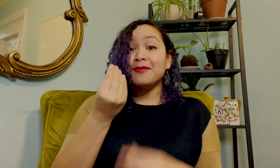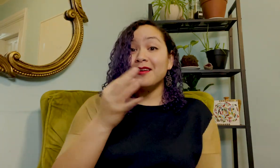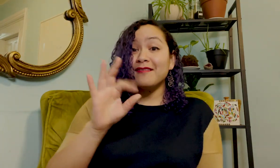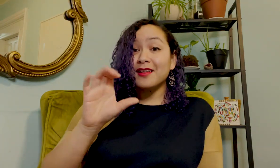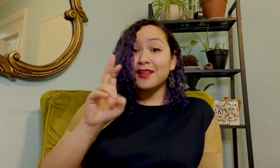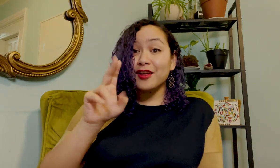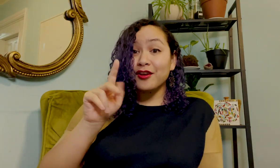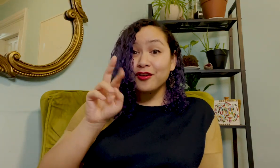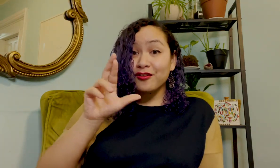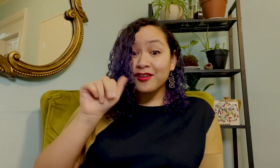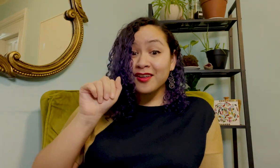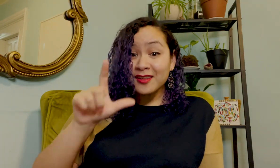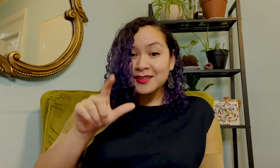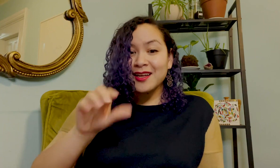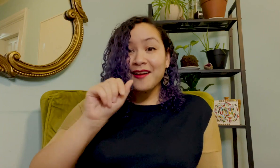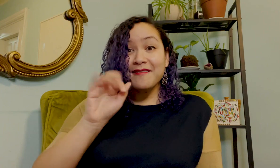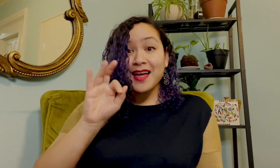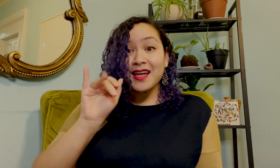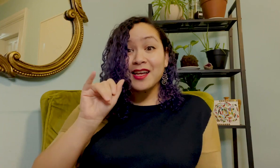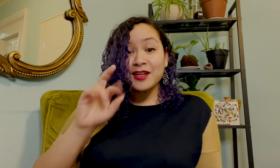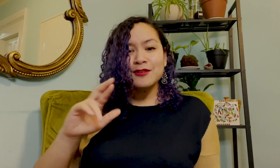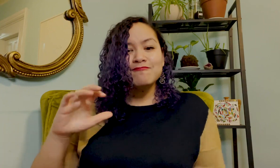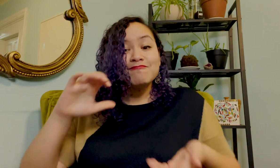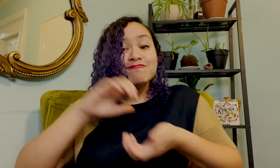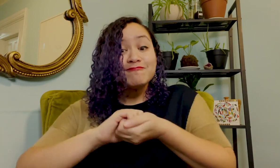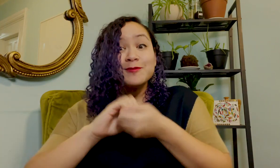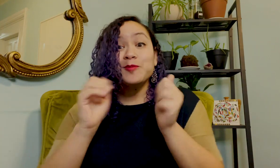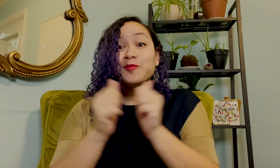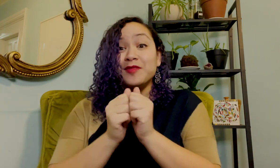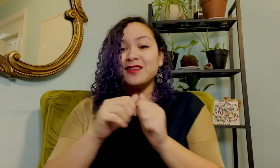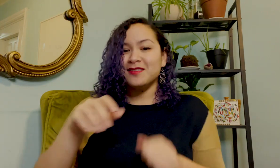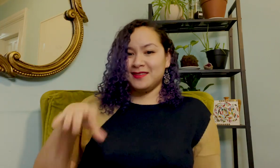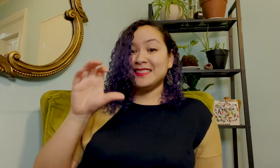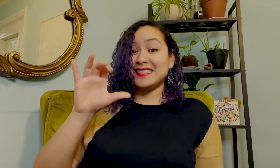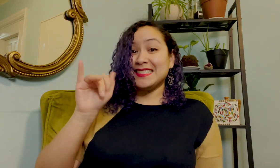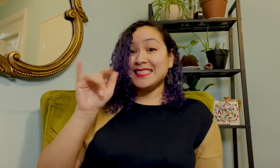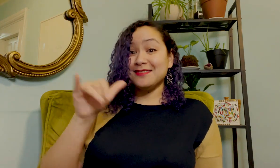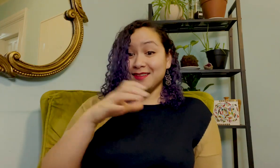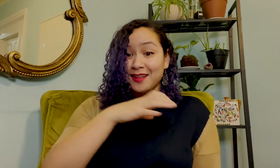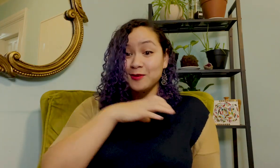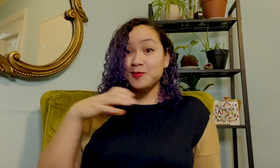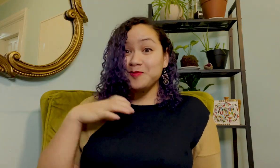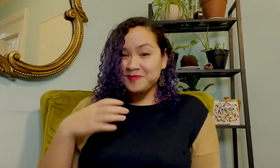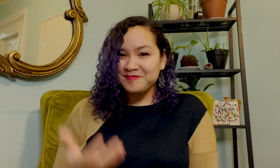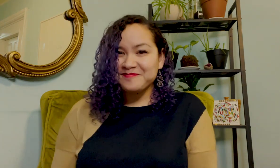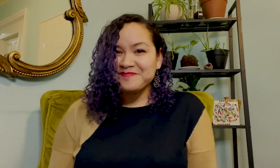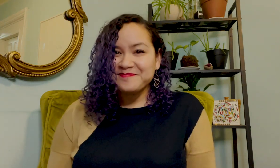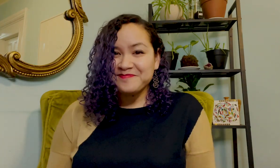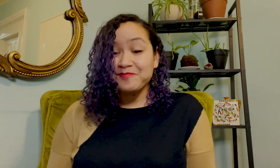The Department of Cultural Affairs in partnership with the City Council